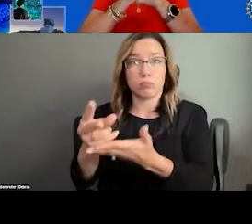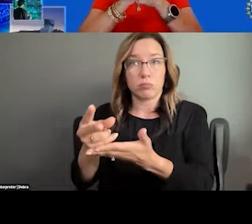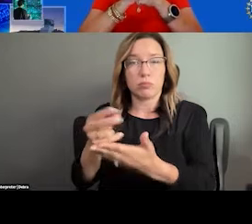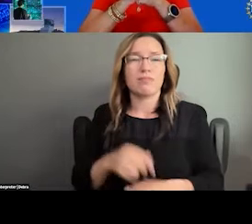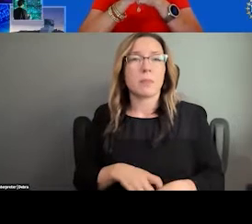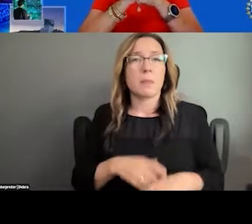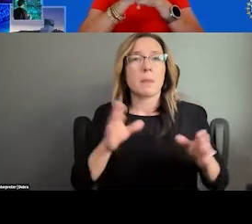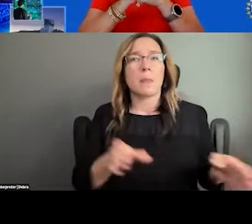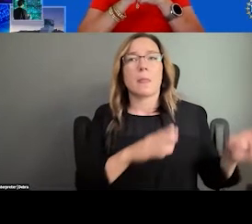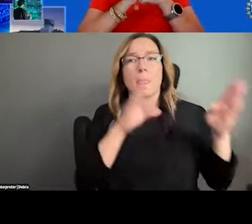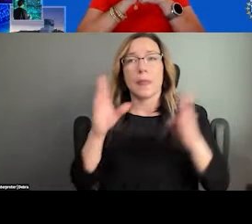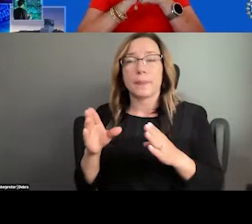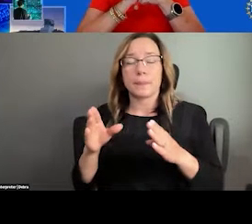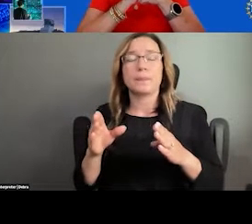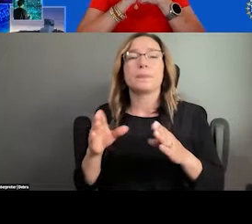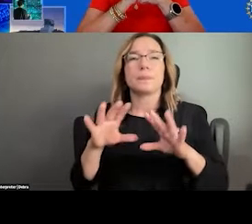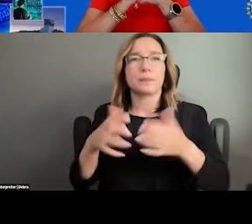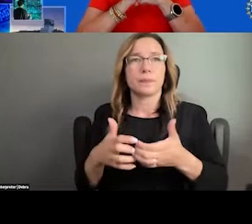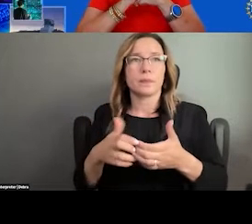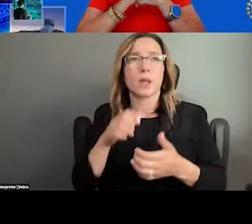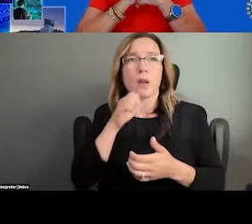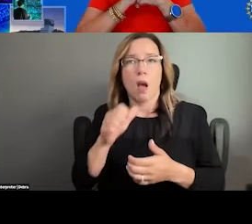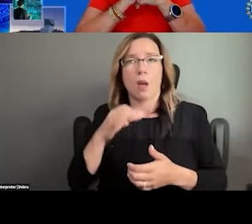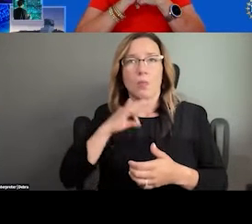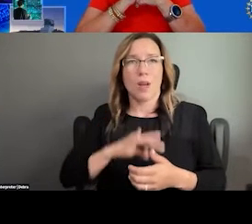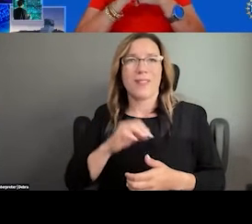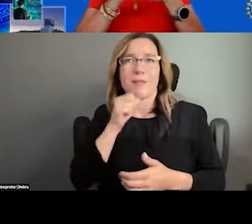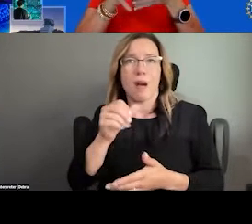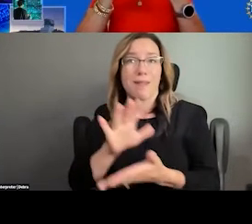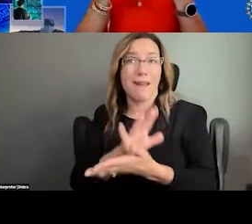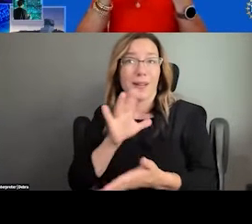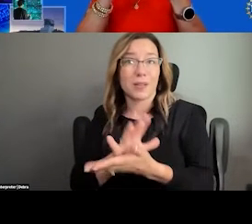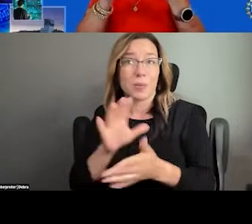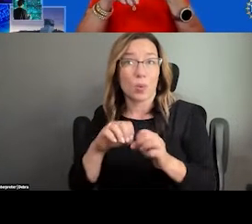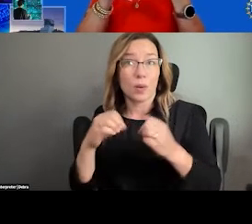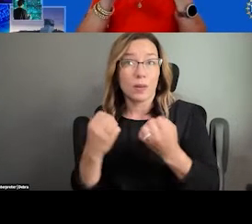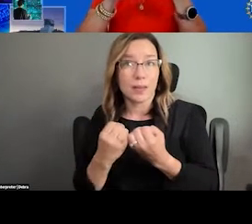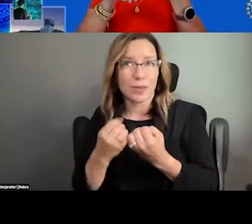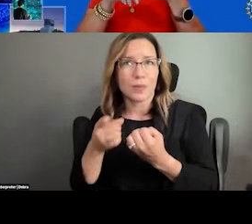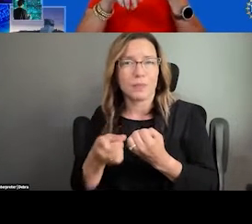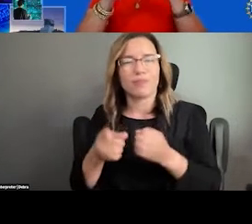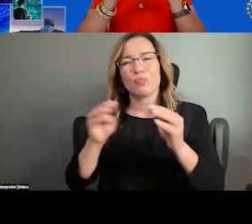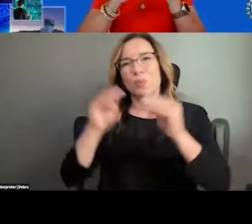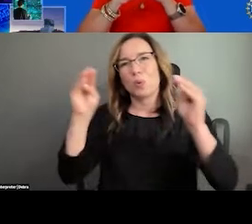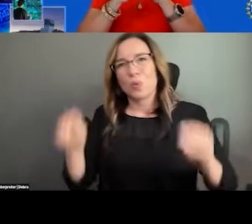nonprofit, non academic organizations, and those are your museums, your observatories,